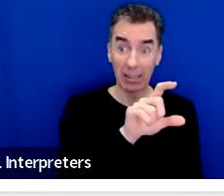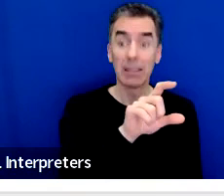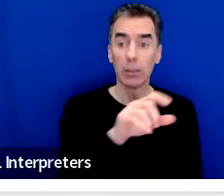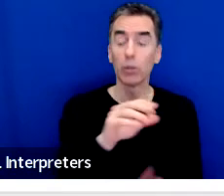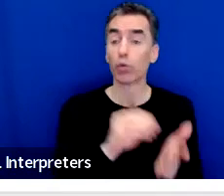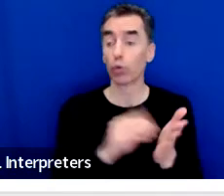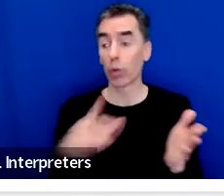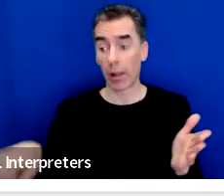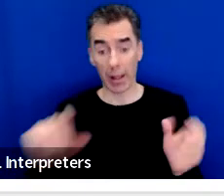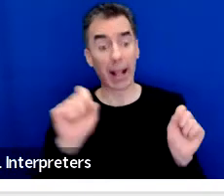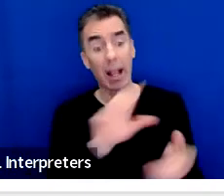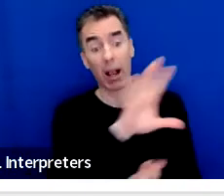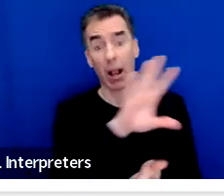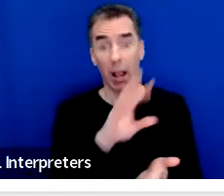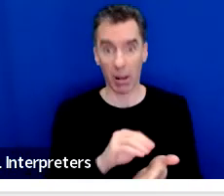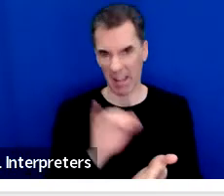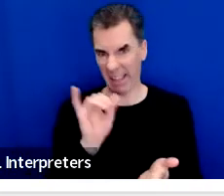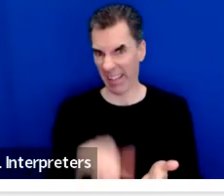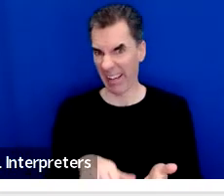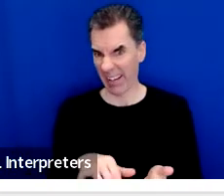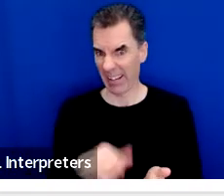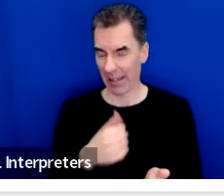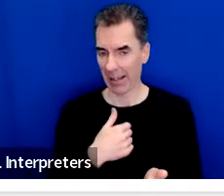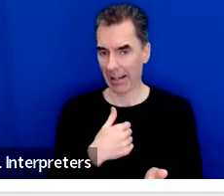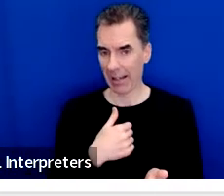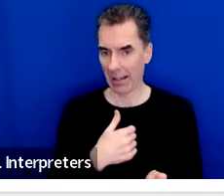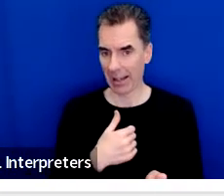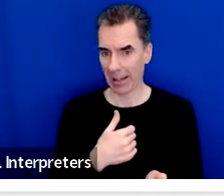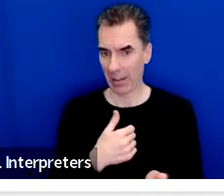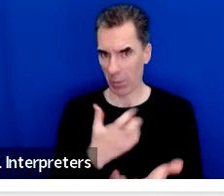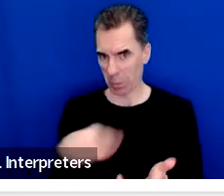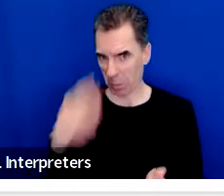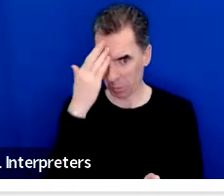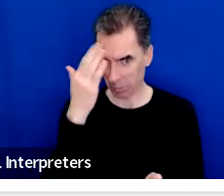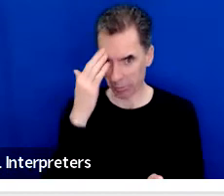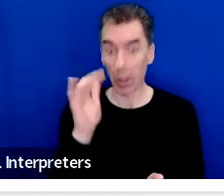So that's one feature that I did want to note. But also you can share the page.